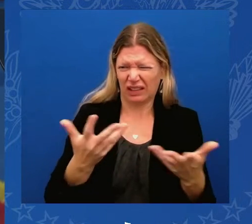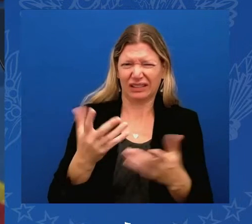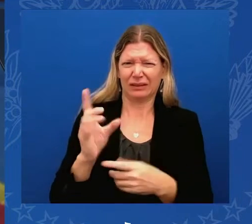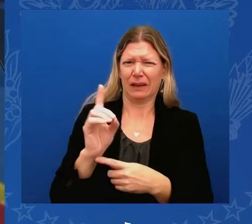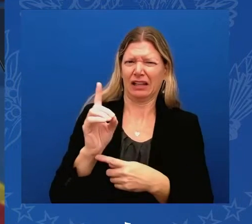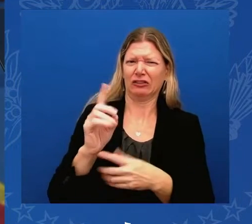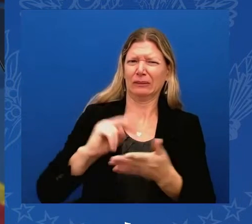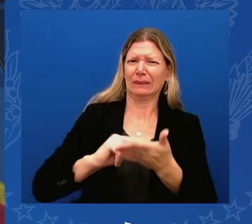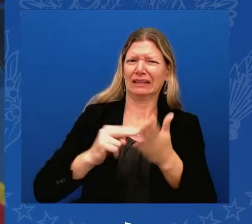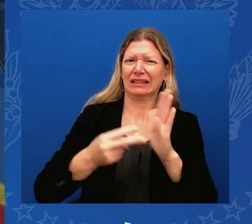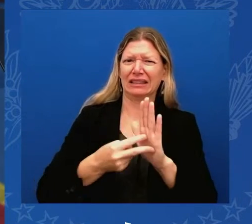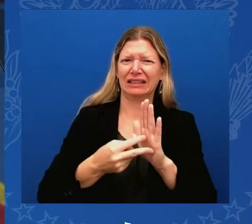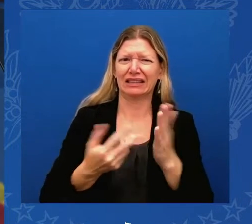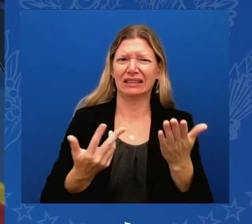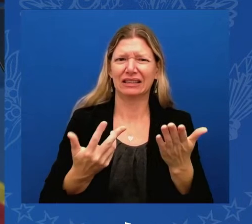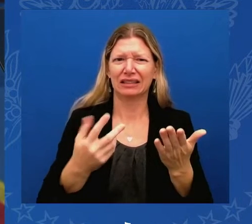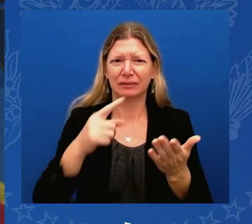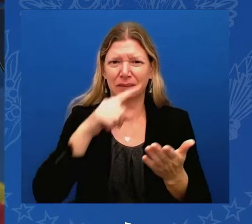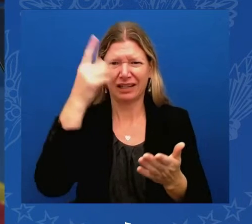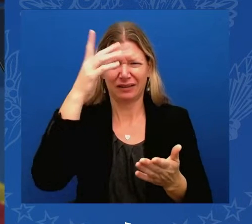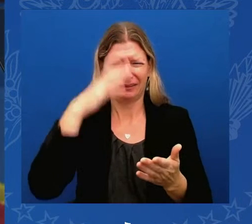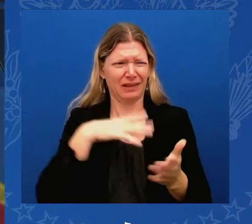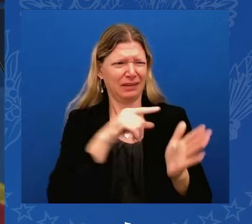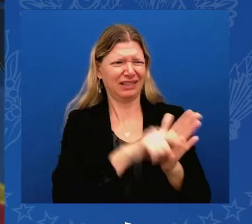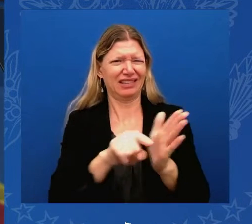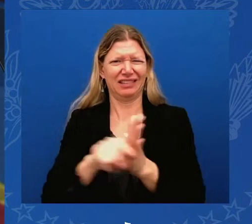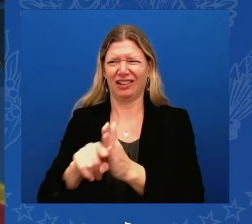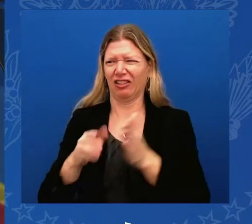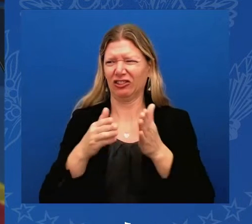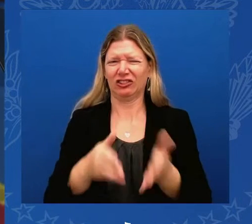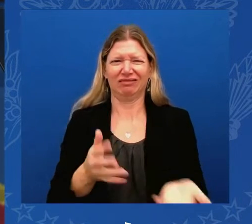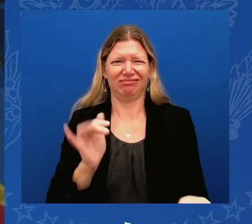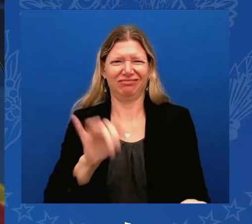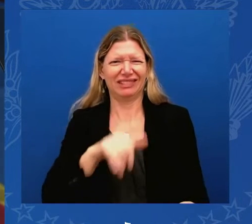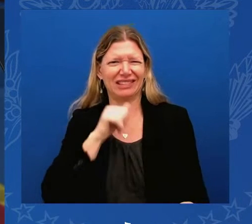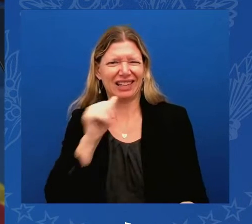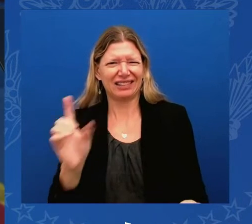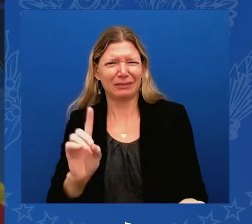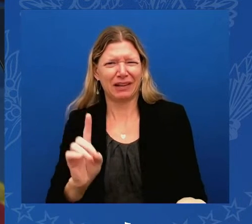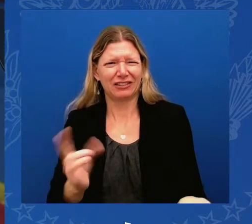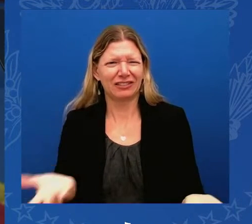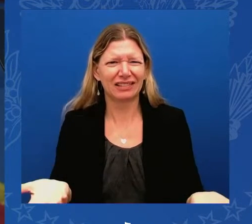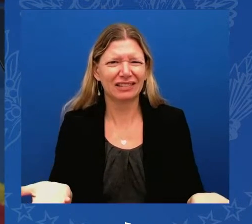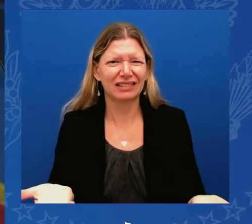What is democracy if a trail of broken promises still leave Black -- Black communities behind?